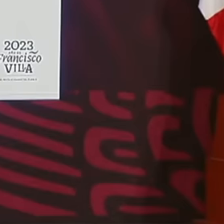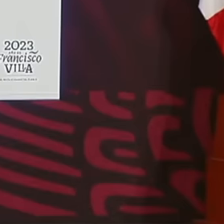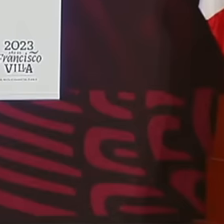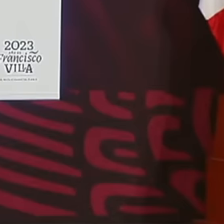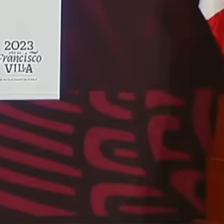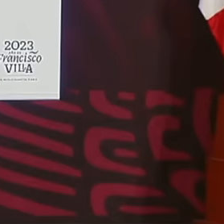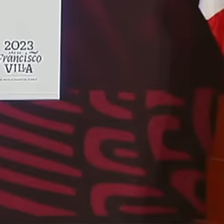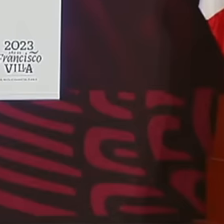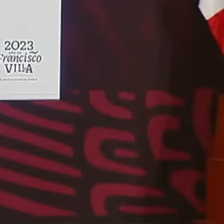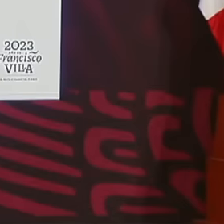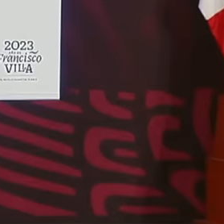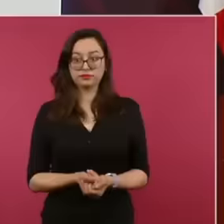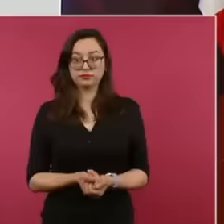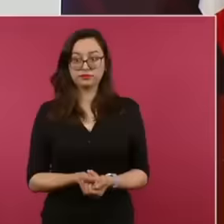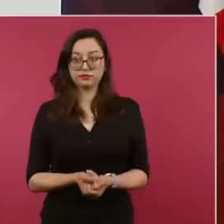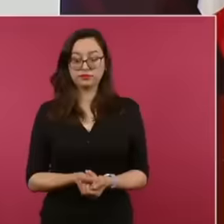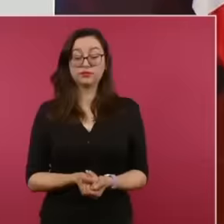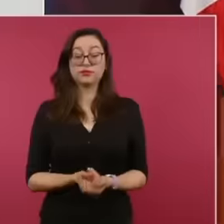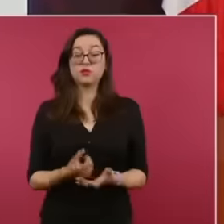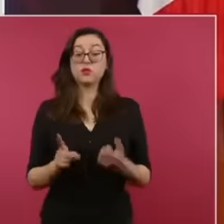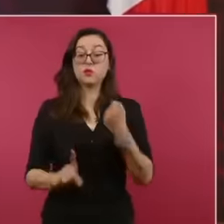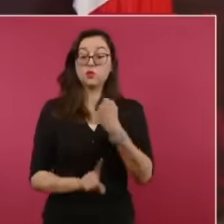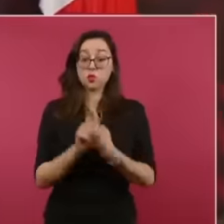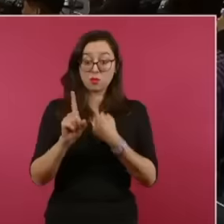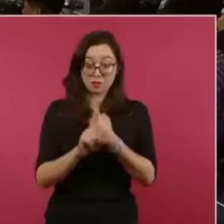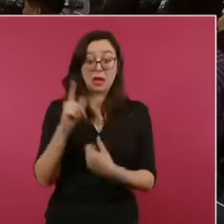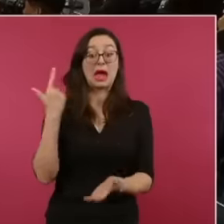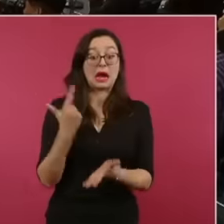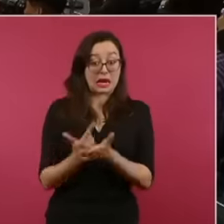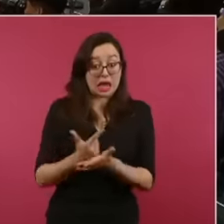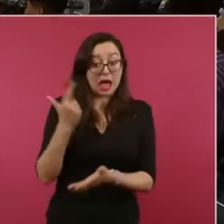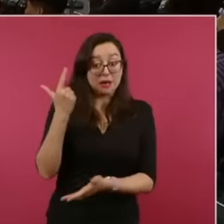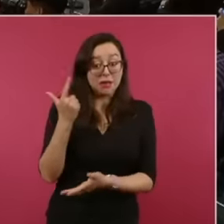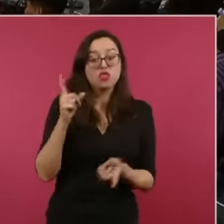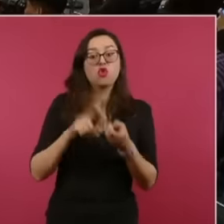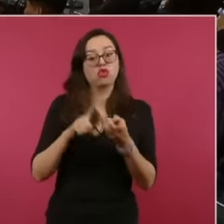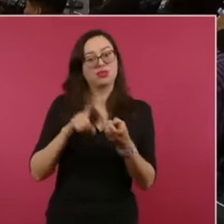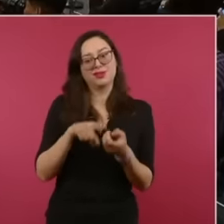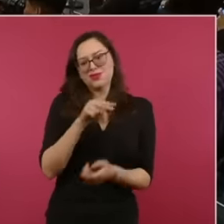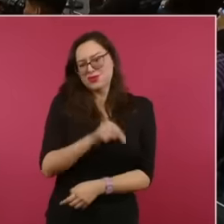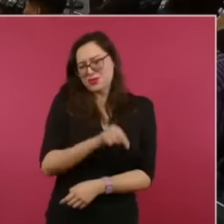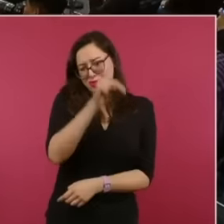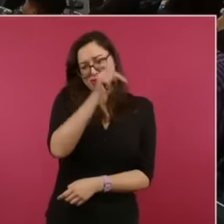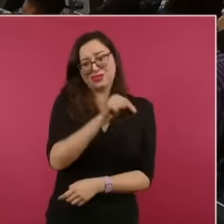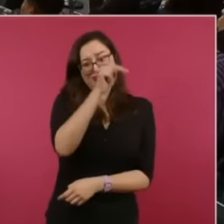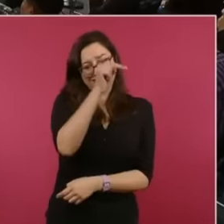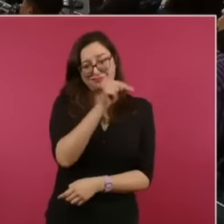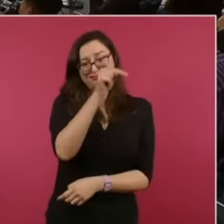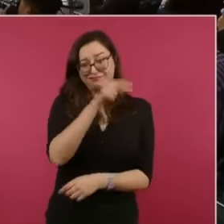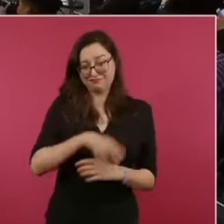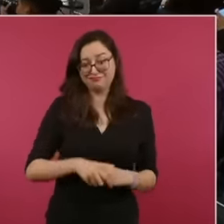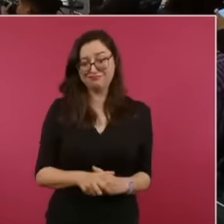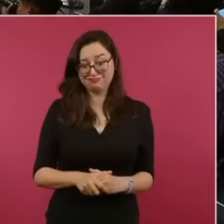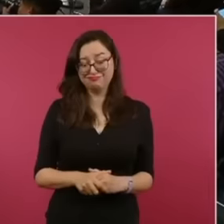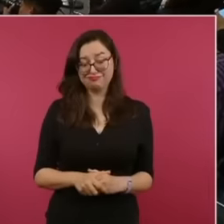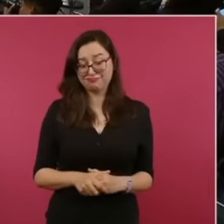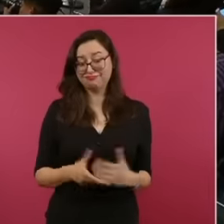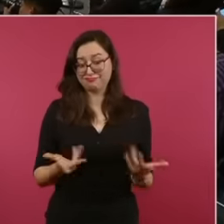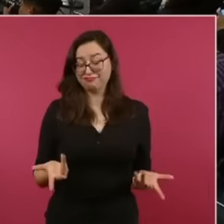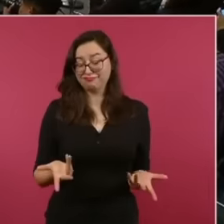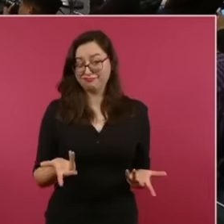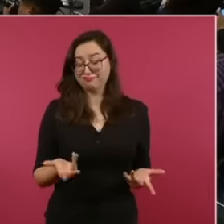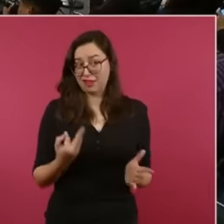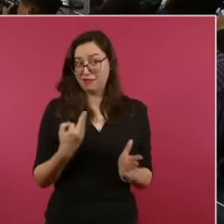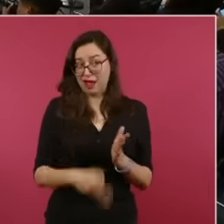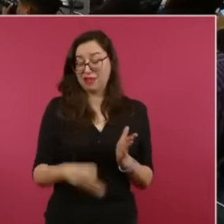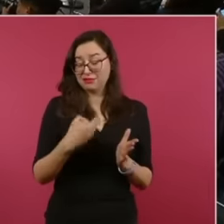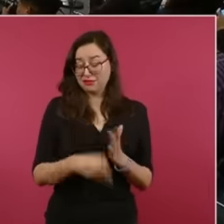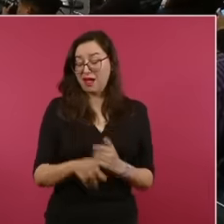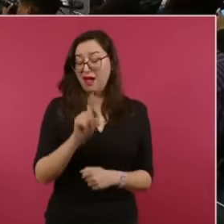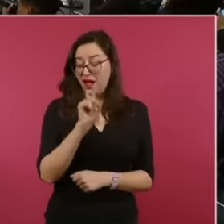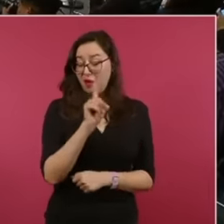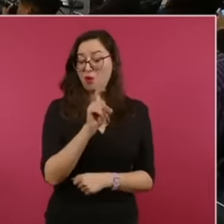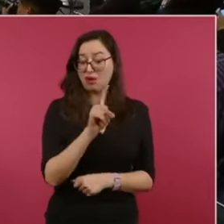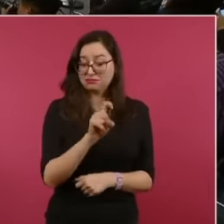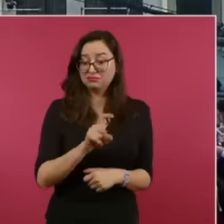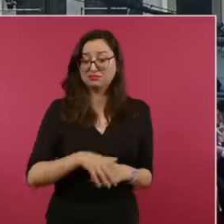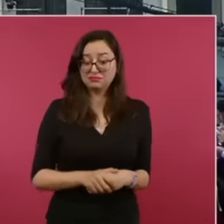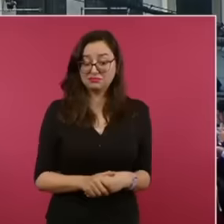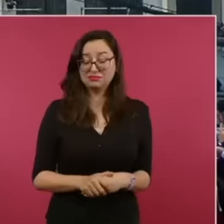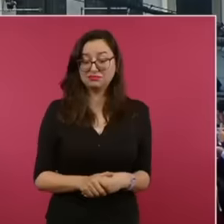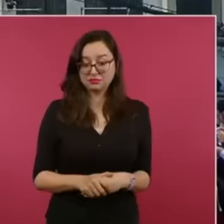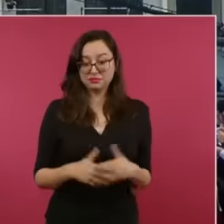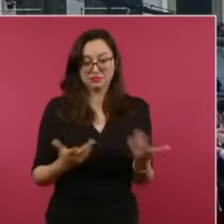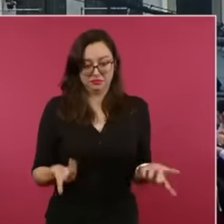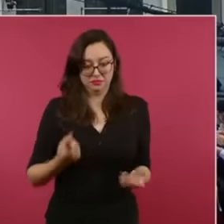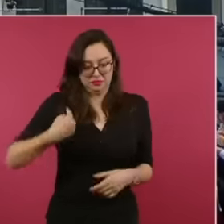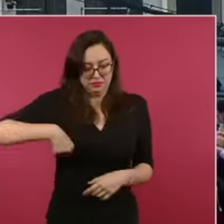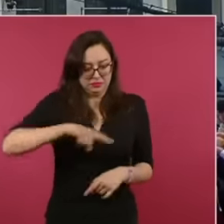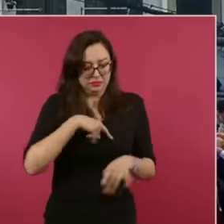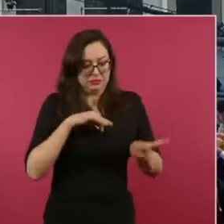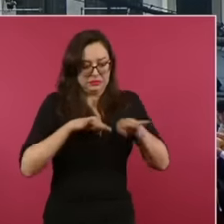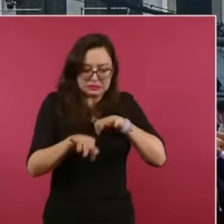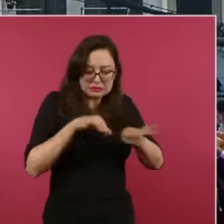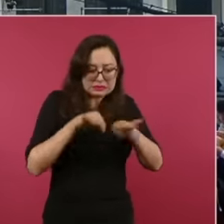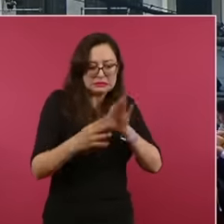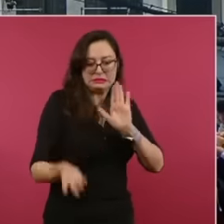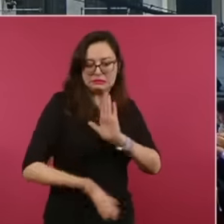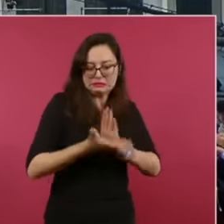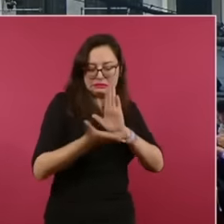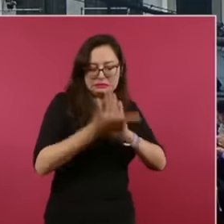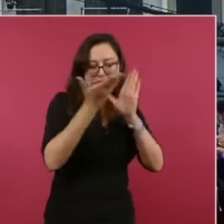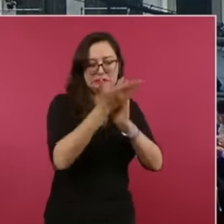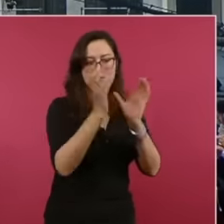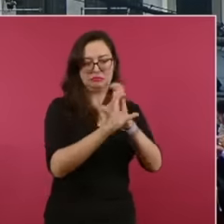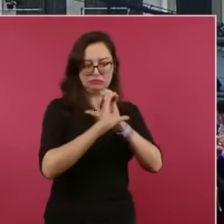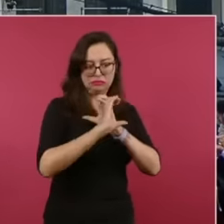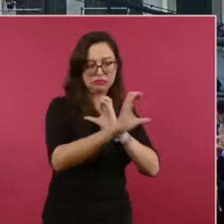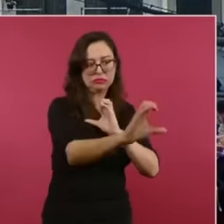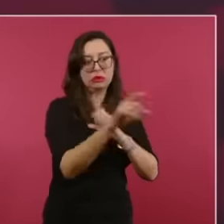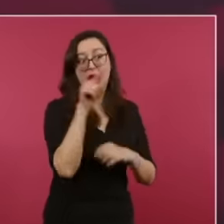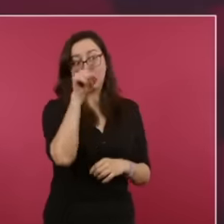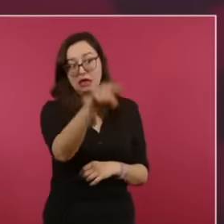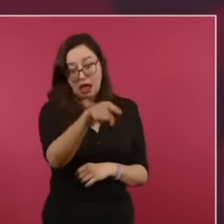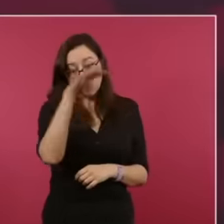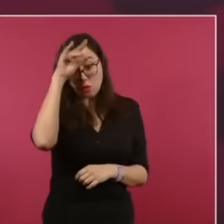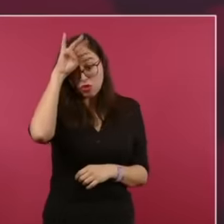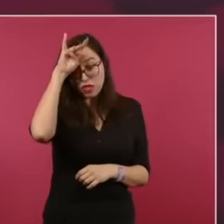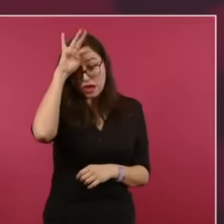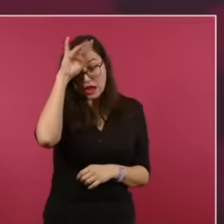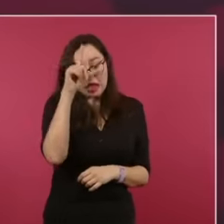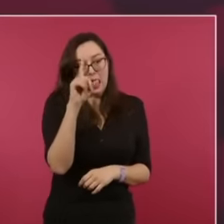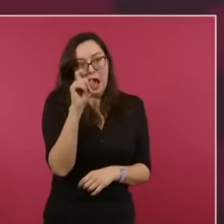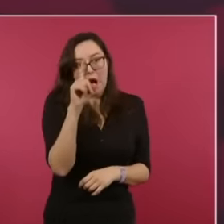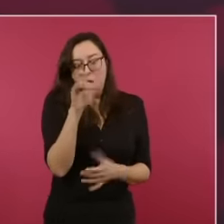we are working, for example, we finished an aqueduct in Monterrey, we did it in one